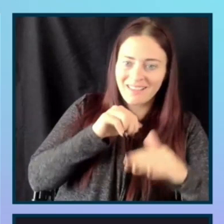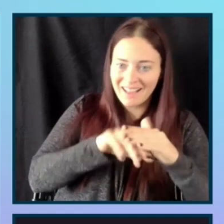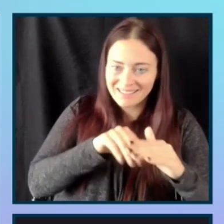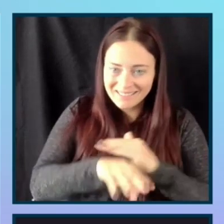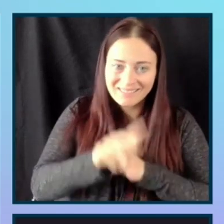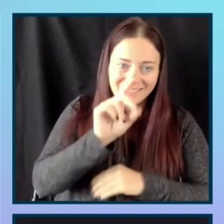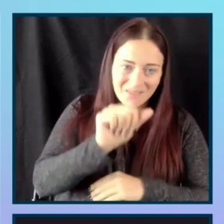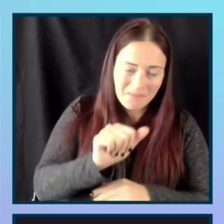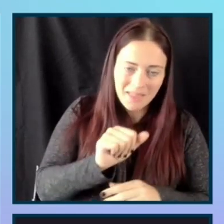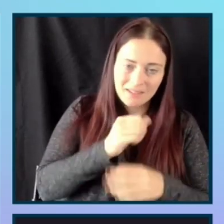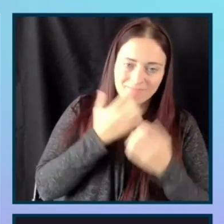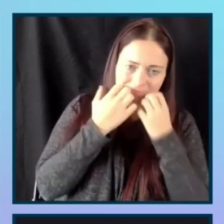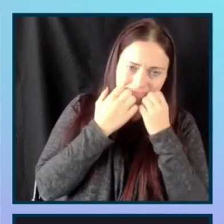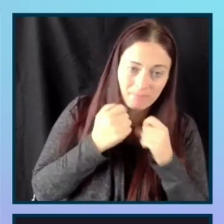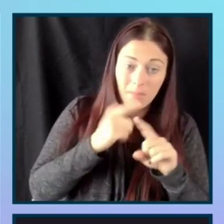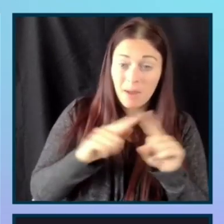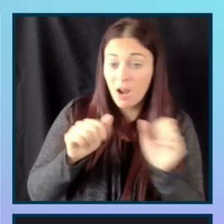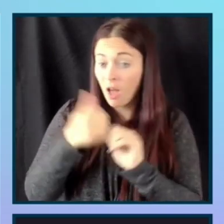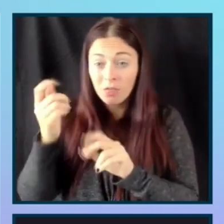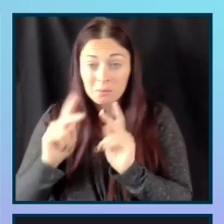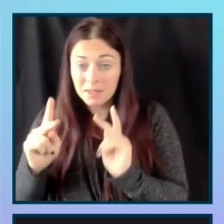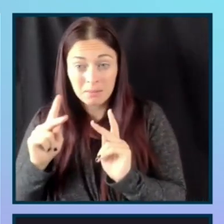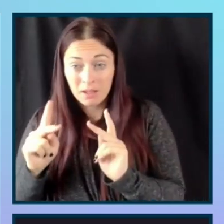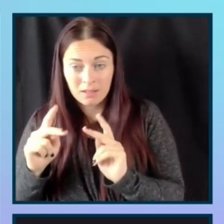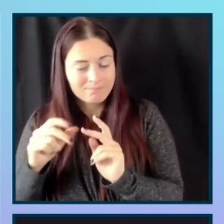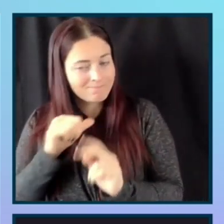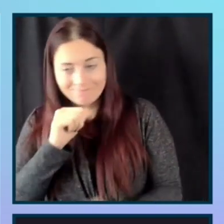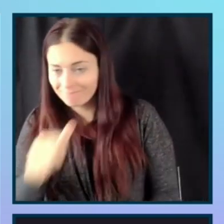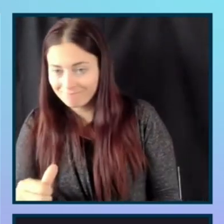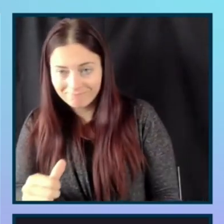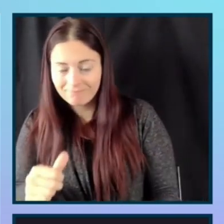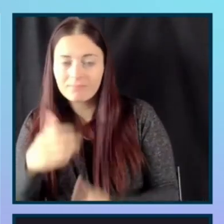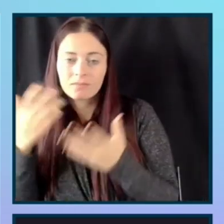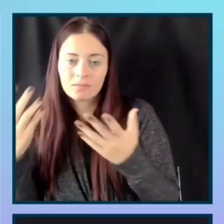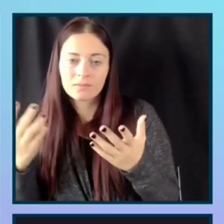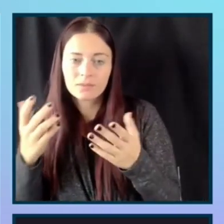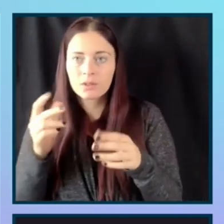of an assistive technology to segment employment workflow.